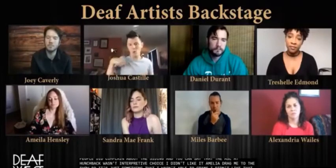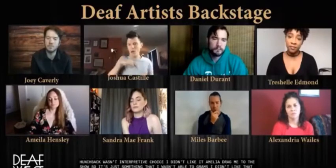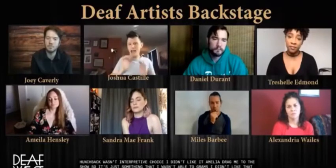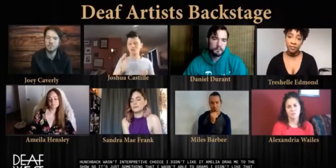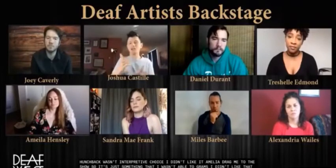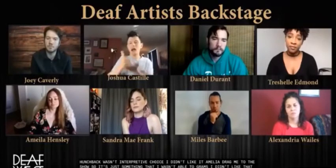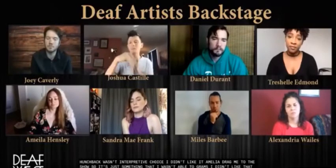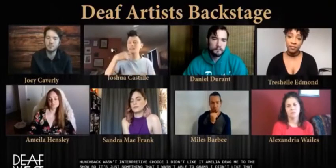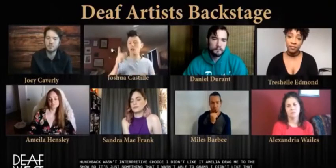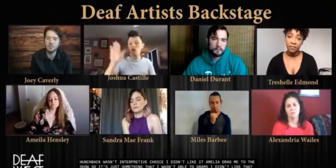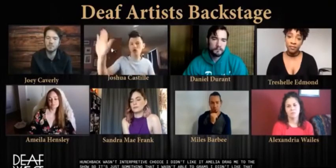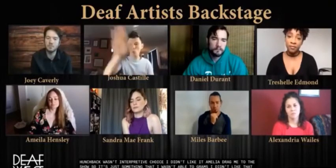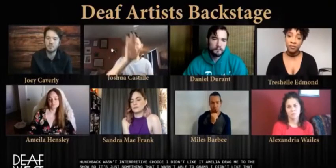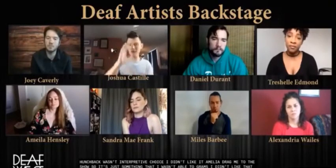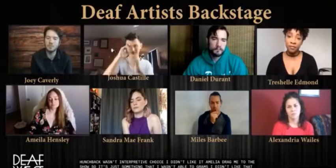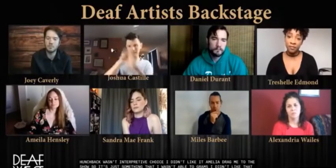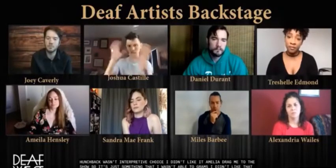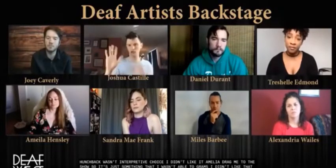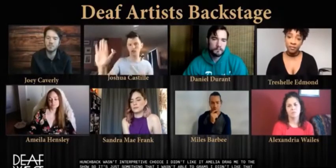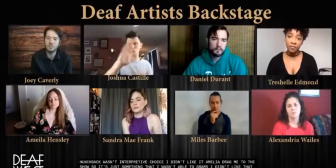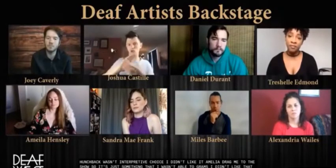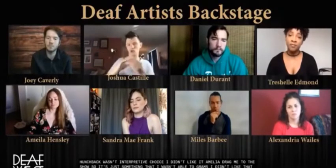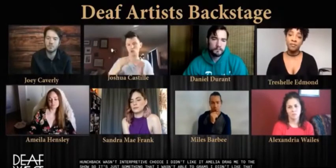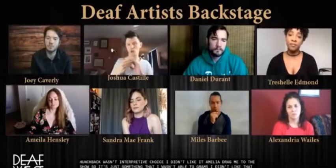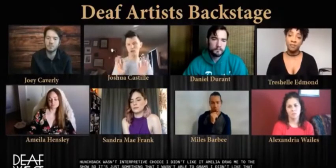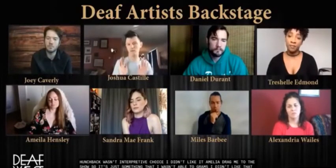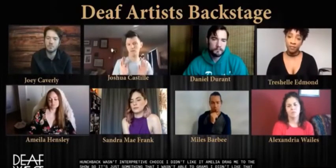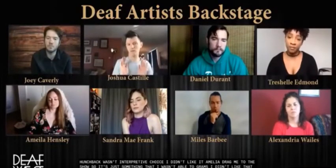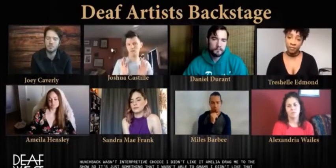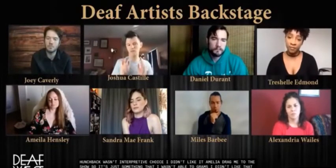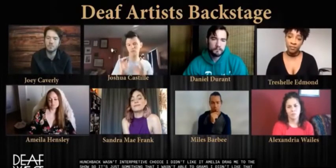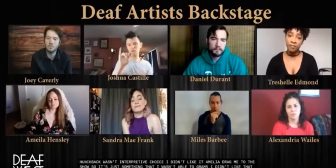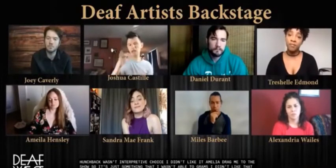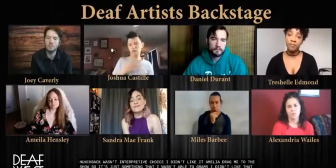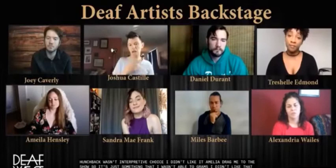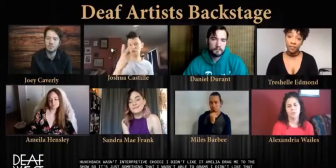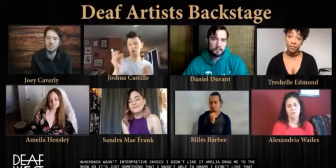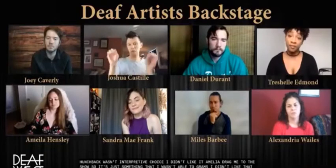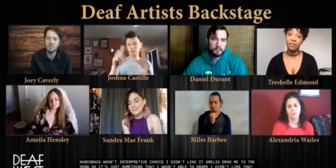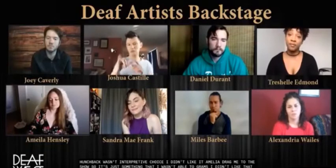And the choreographer’s decision to tell their vision and their story through us.